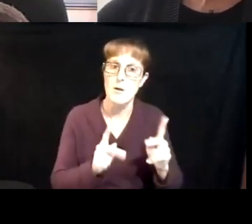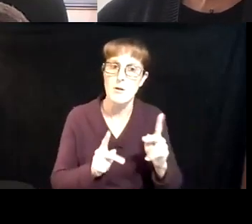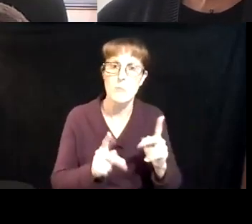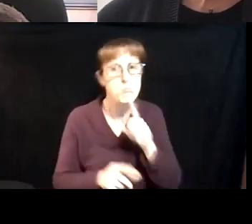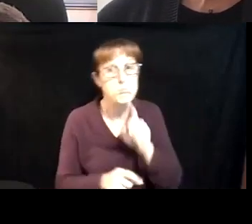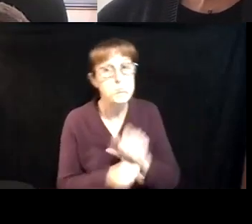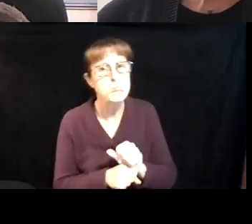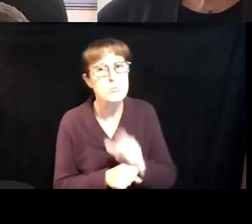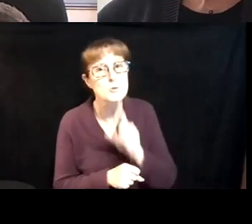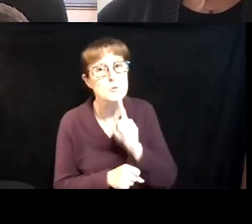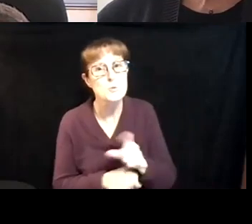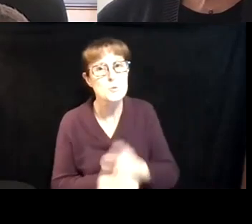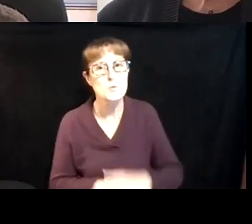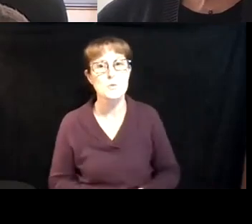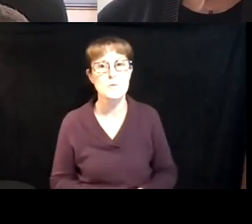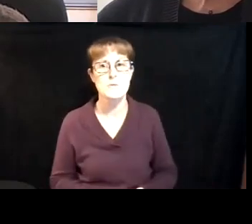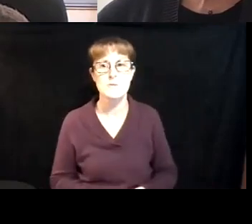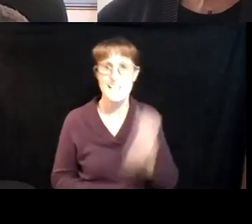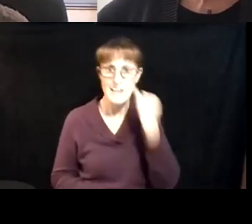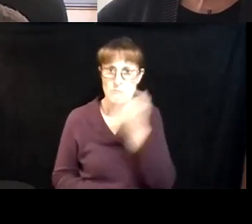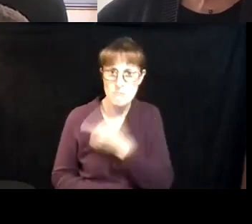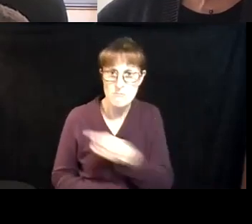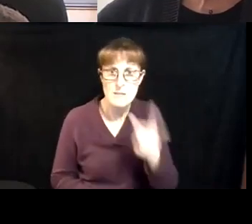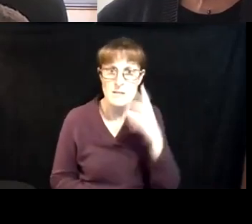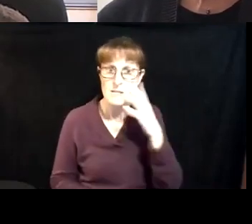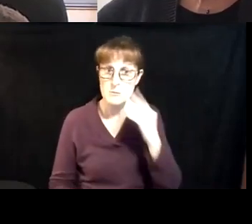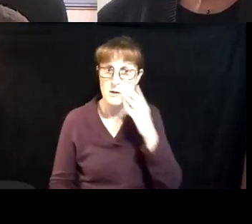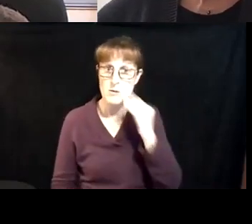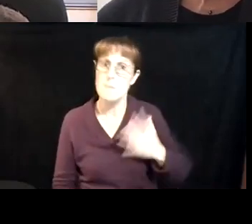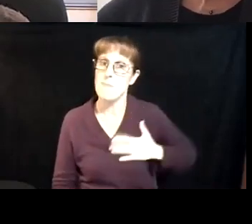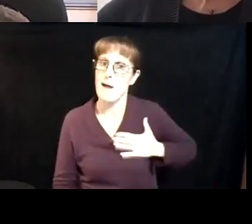You know, anybody who's worked in the real-world. My background includes a lot of work in